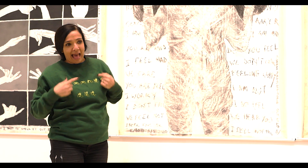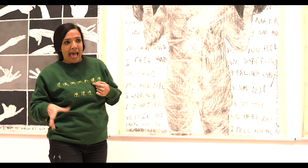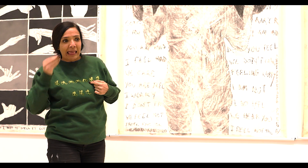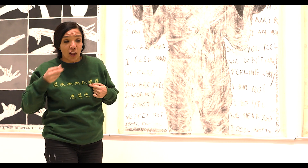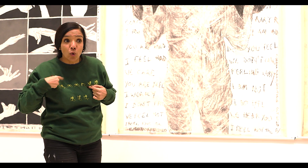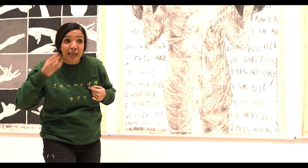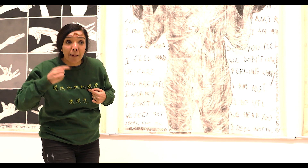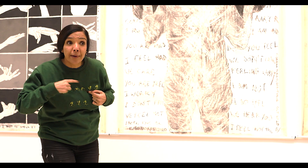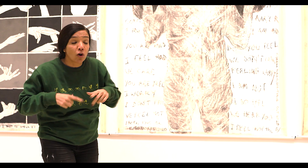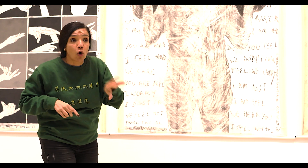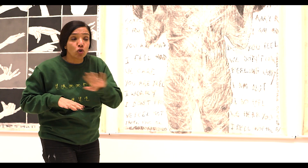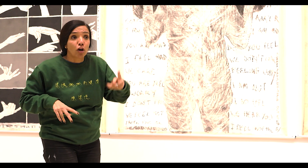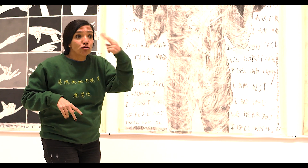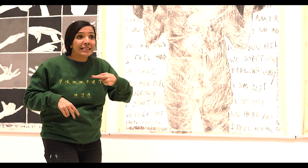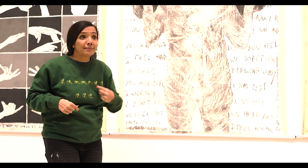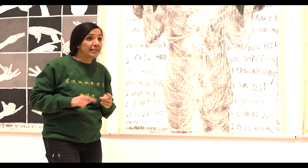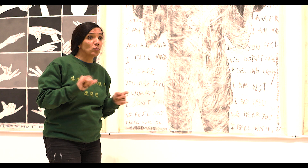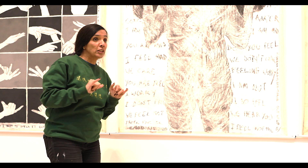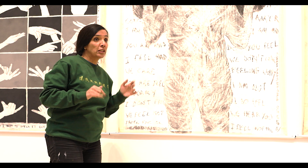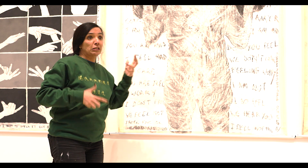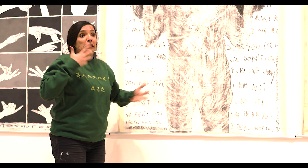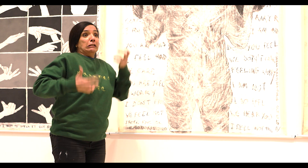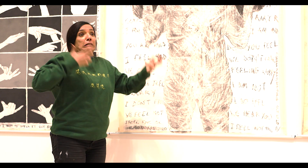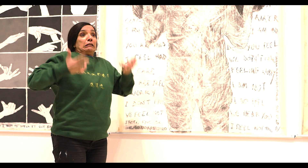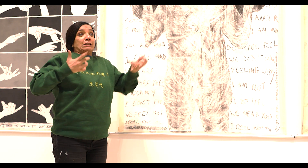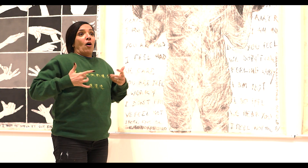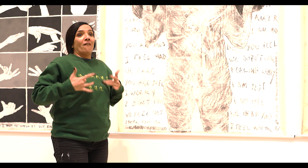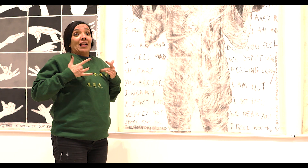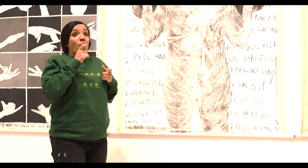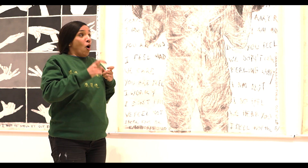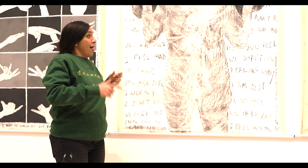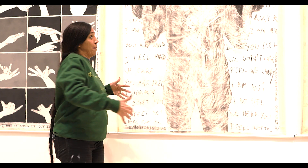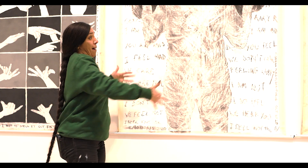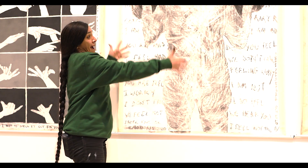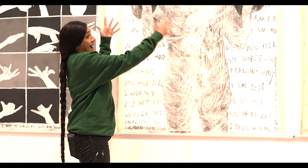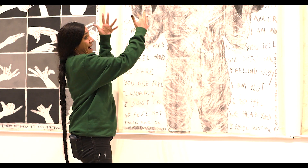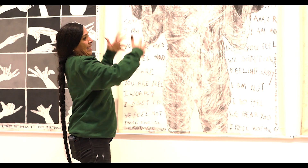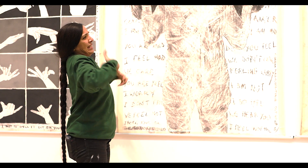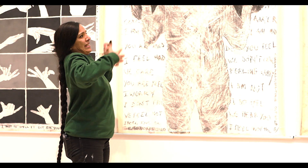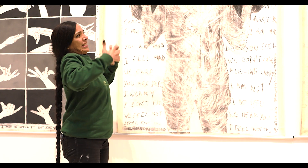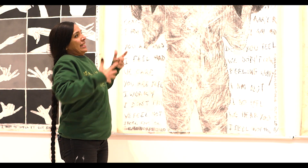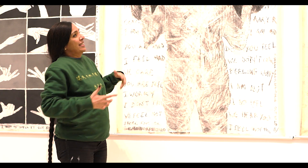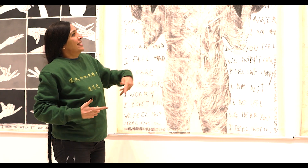It's saying, "Are you listening to me or not? Are you reading me or not?" And it's all of my frustrations that I've put on there,